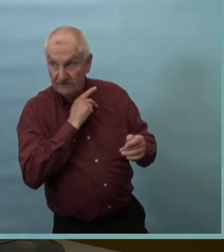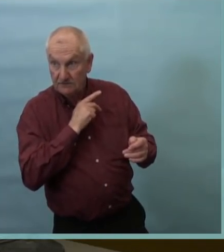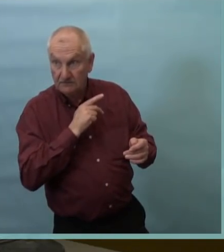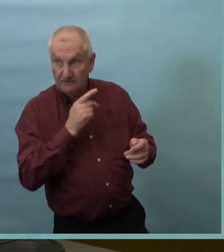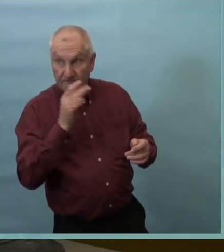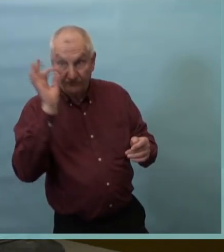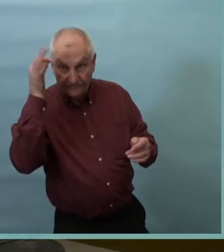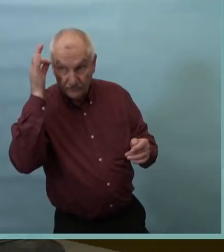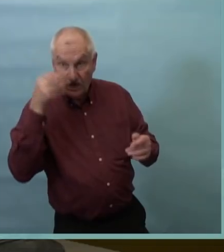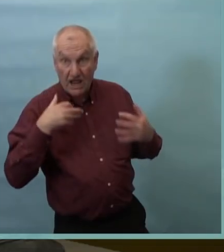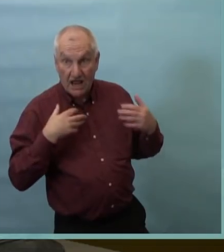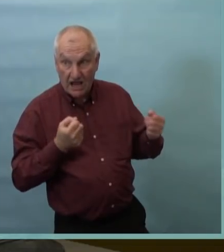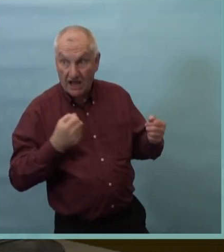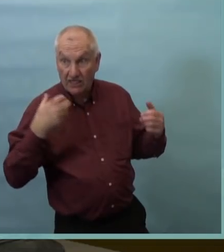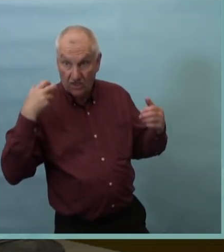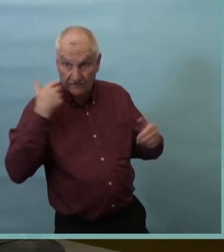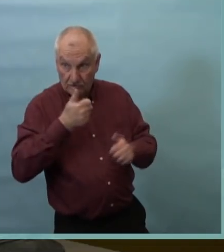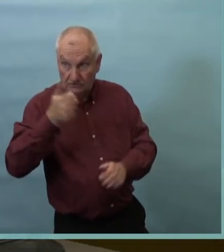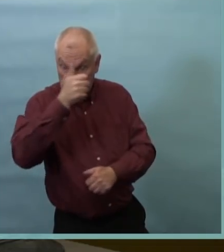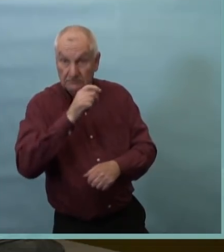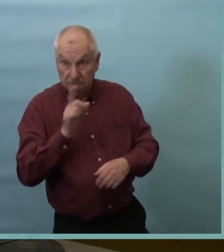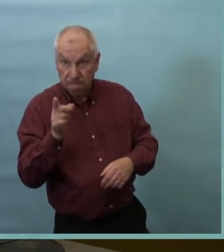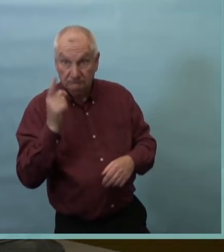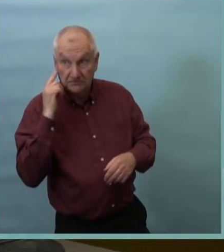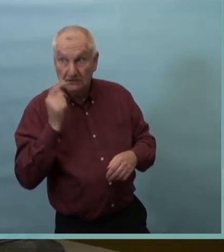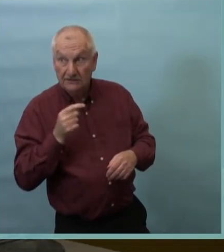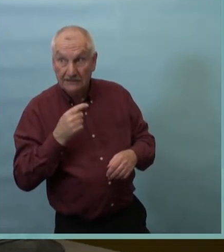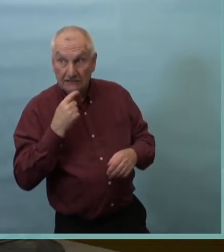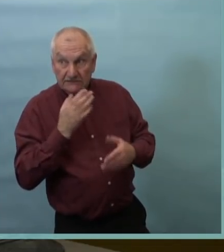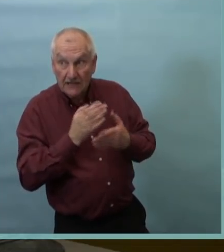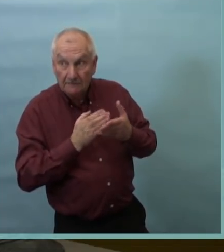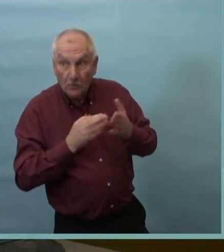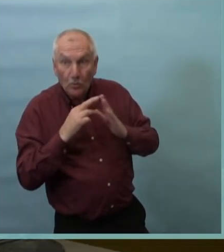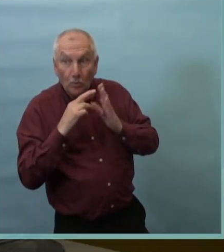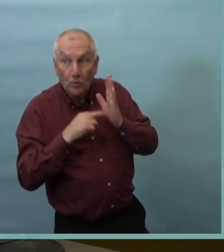relaxing restrictions when it comes to the pandemic i'm wondering if manitoba